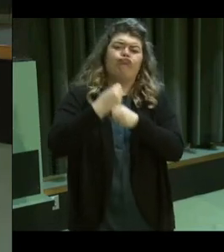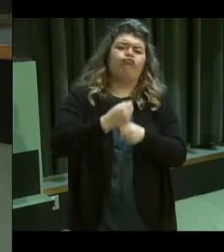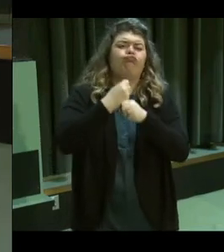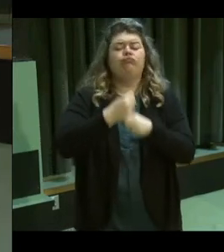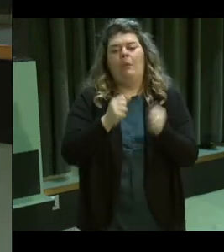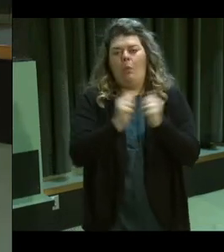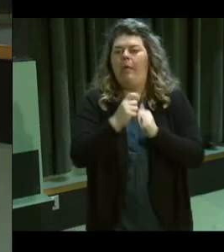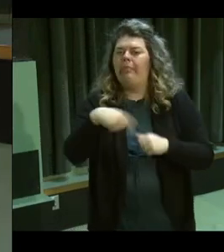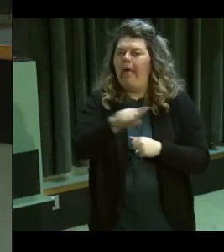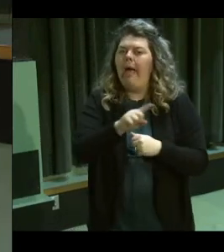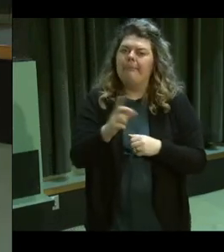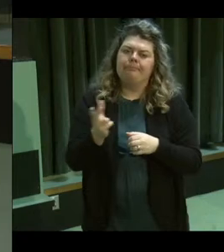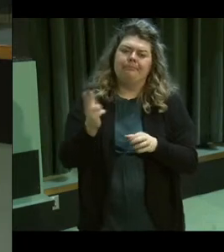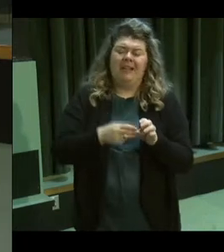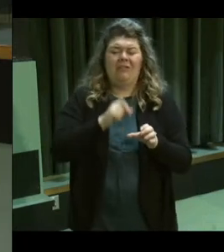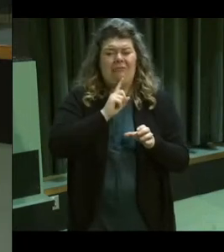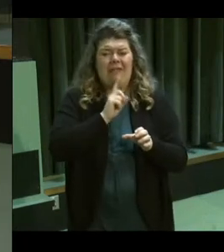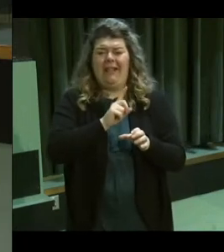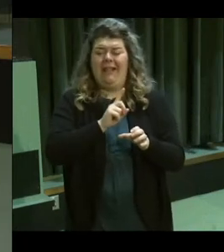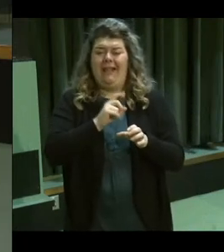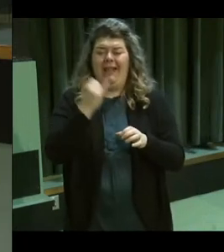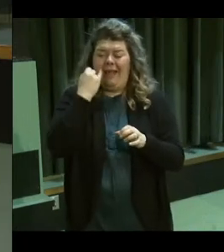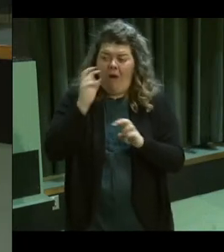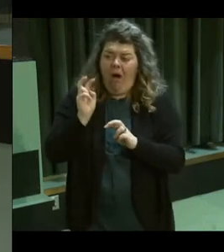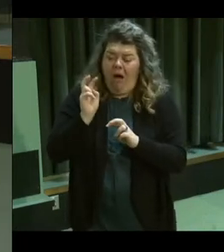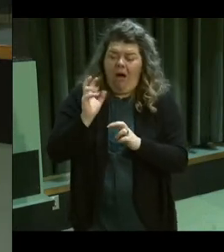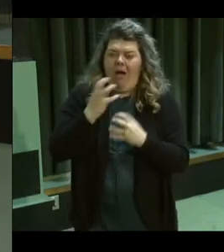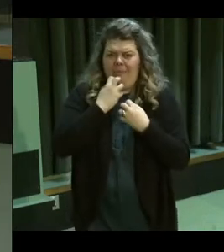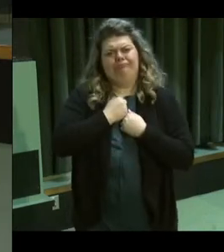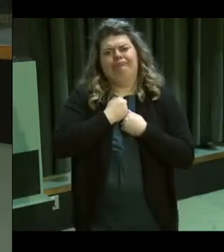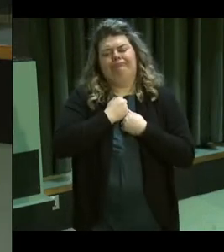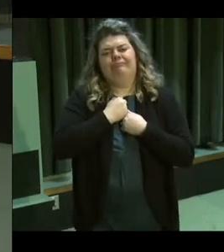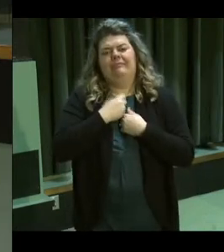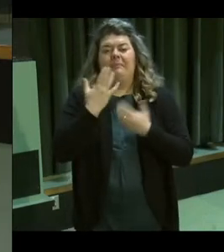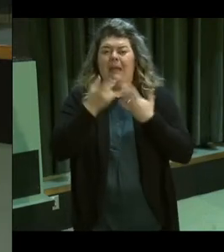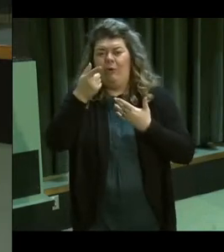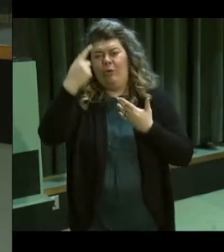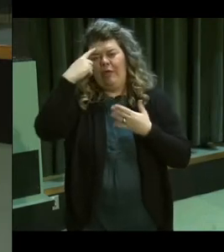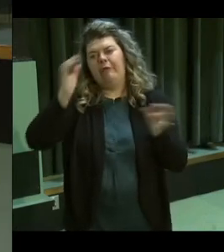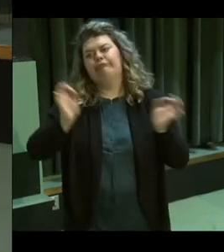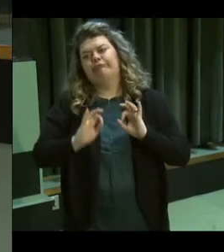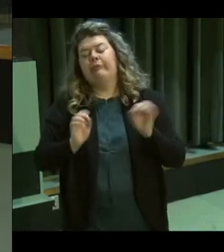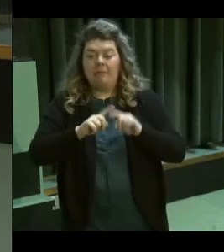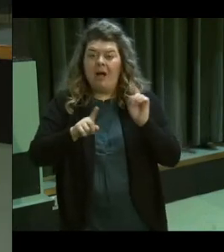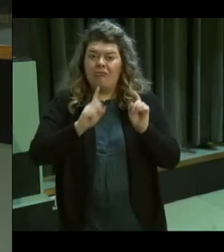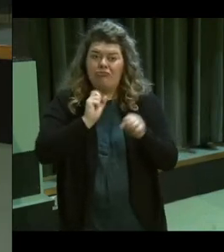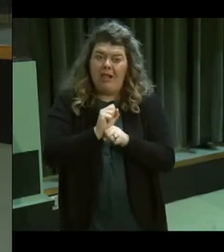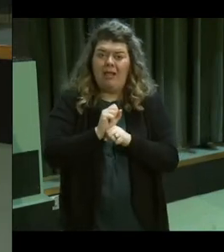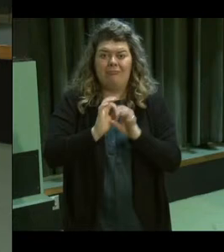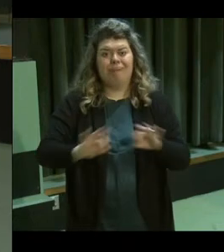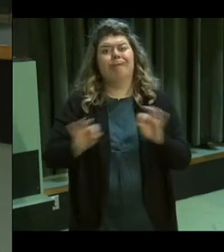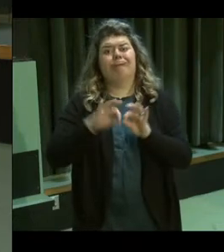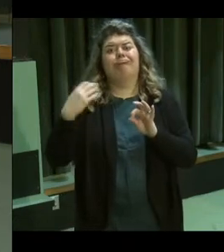picket line with them so that those types of things mean so